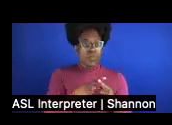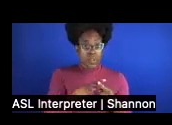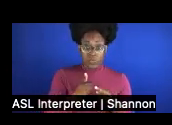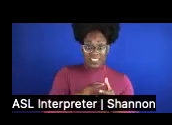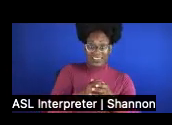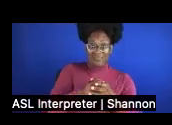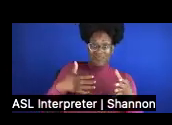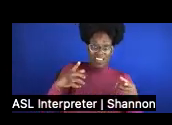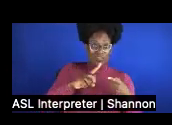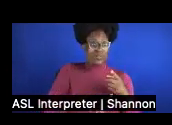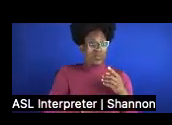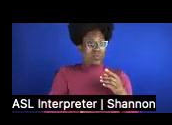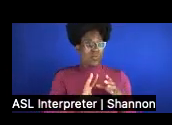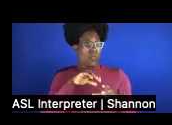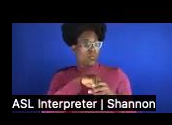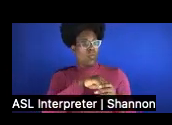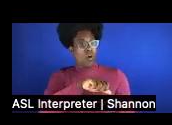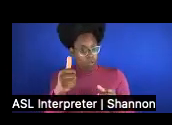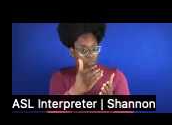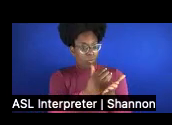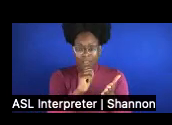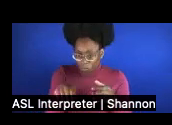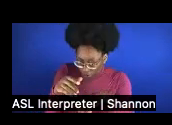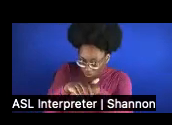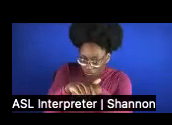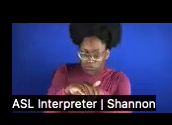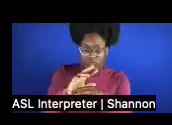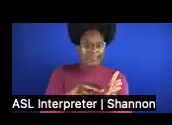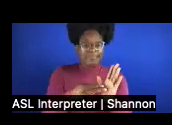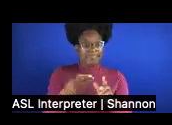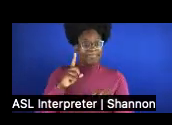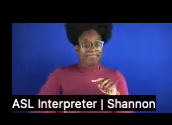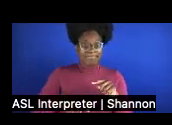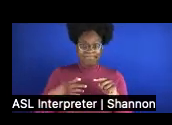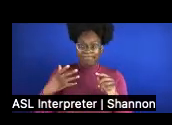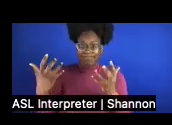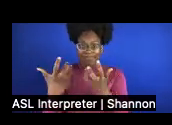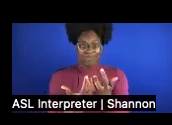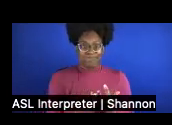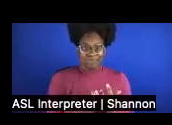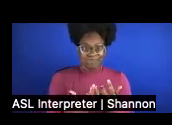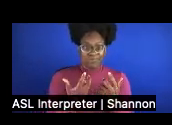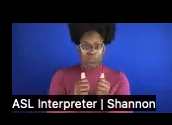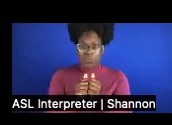not only focused on writing proficiency, but also other forms of communication.